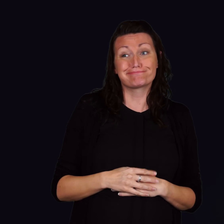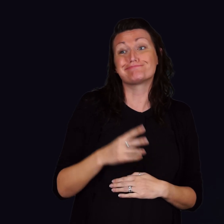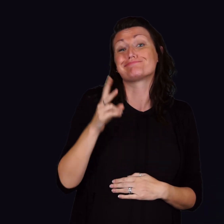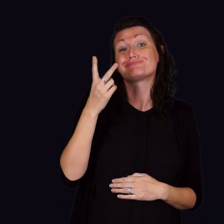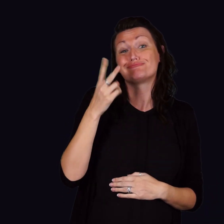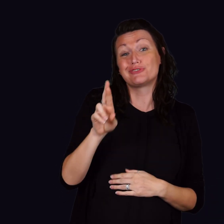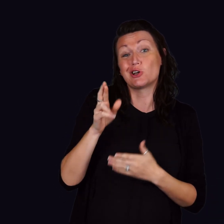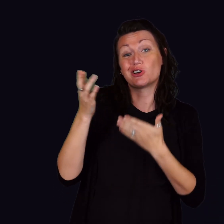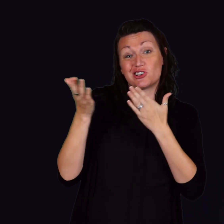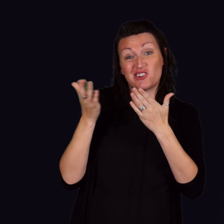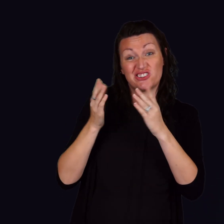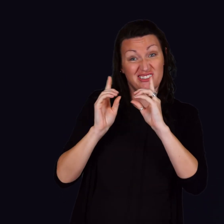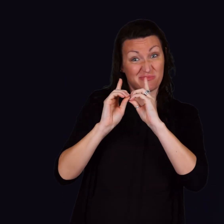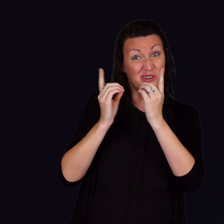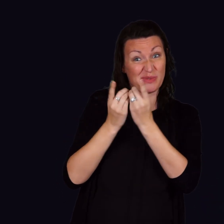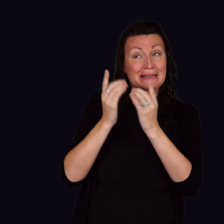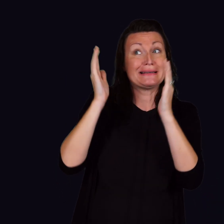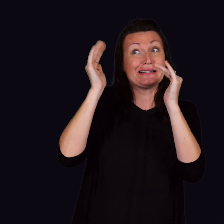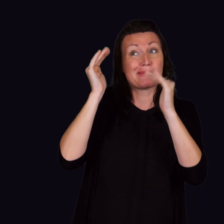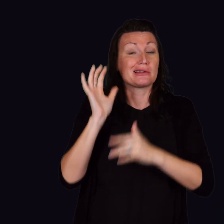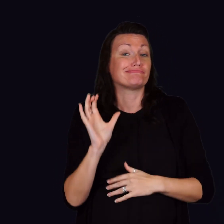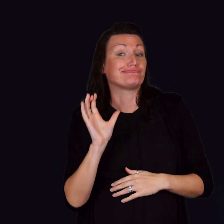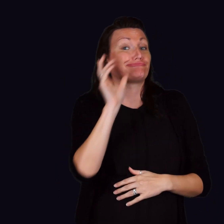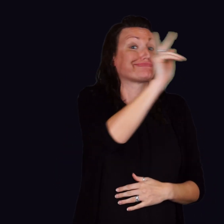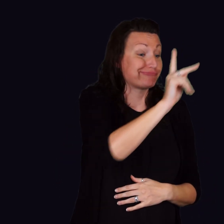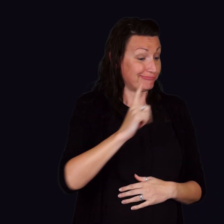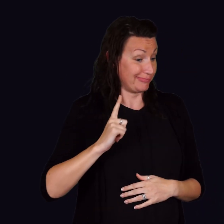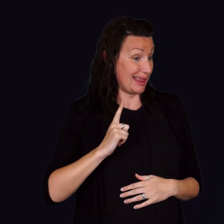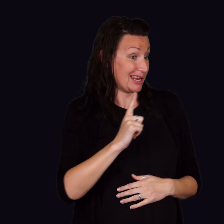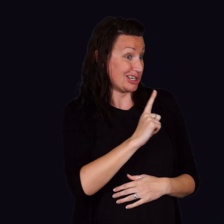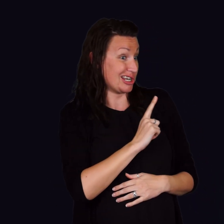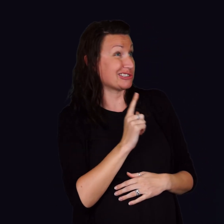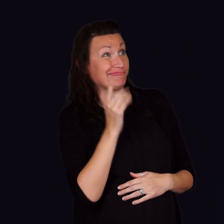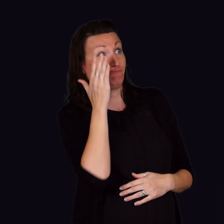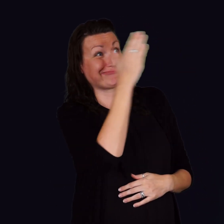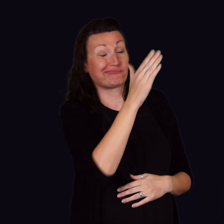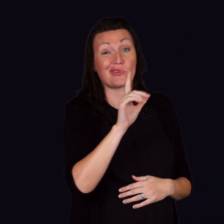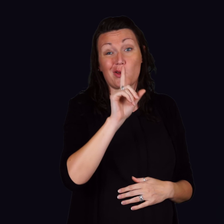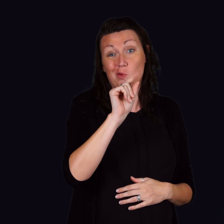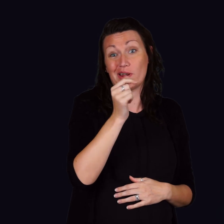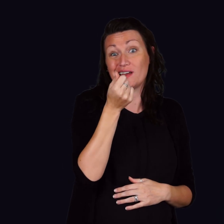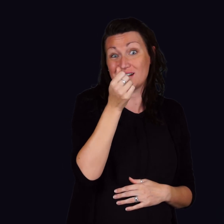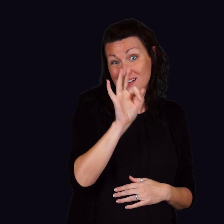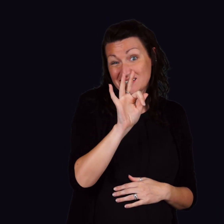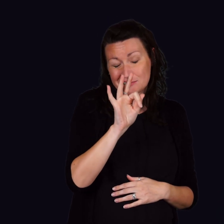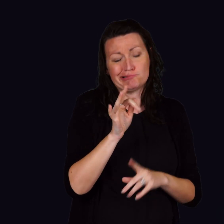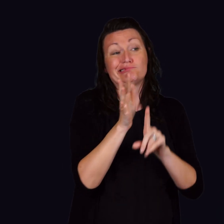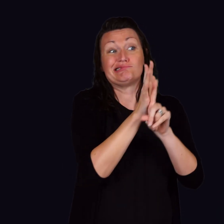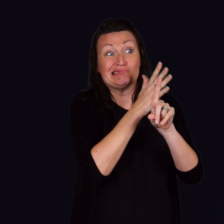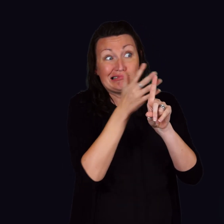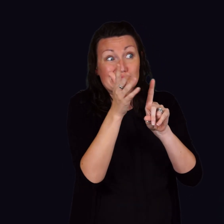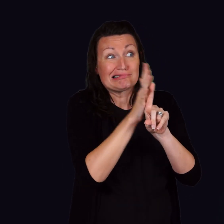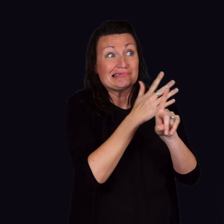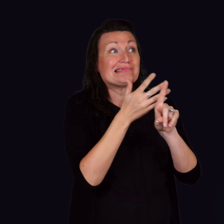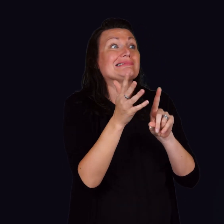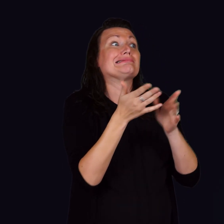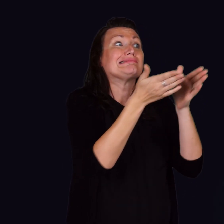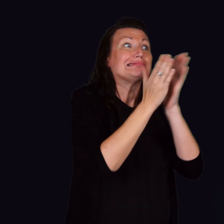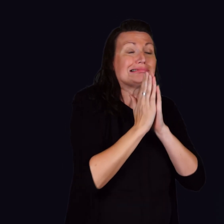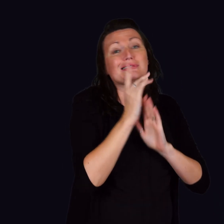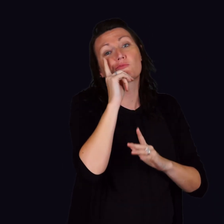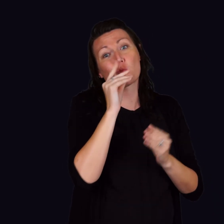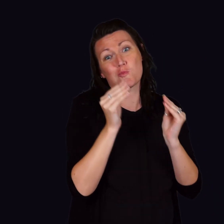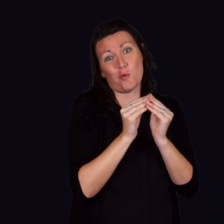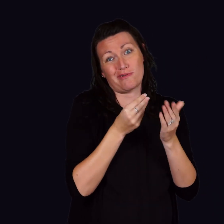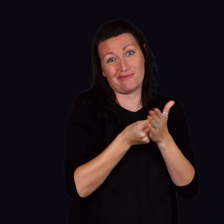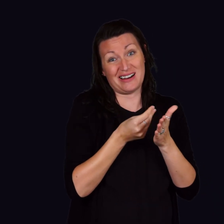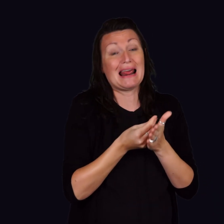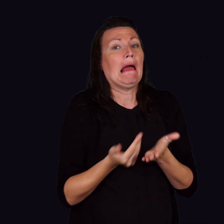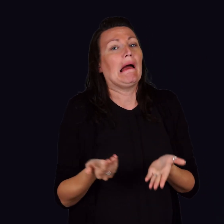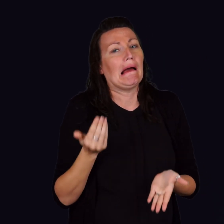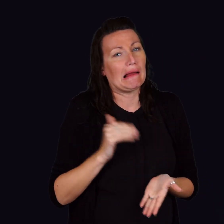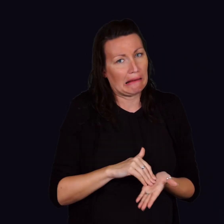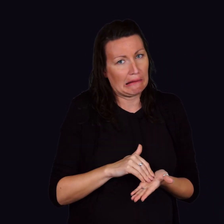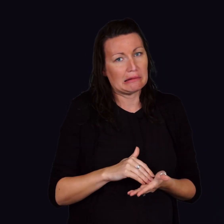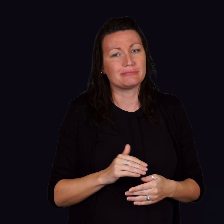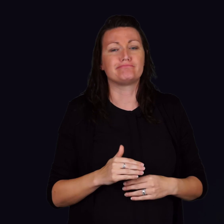VRS expects to return to the Legislature in 2019 to ask for funding again.